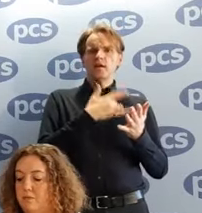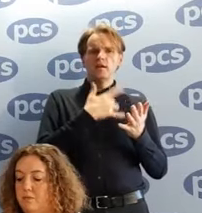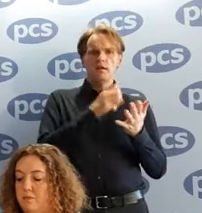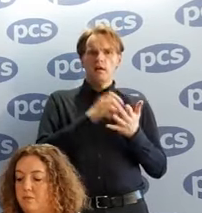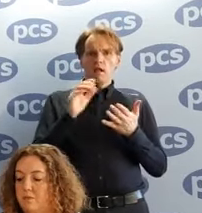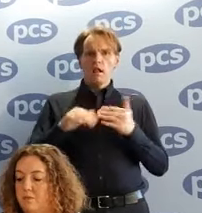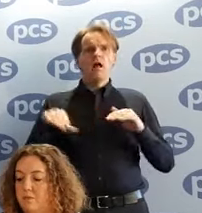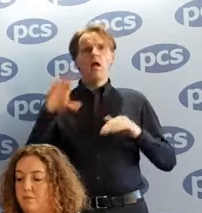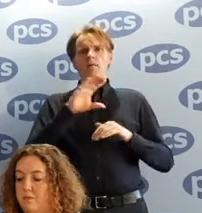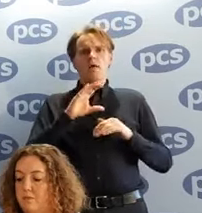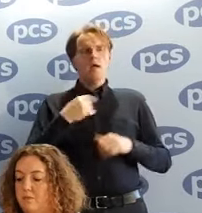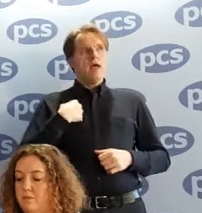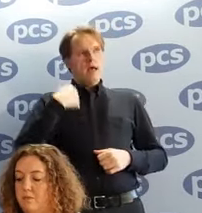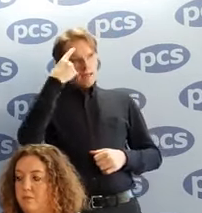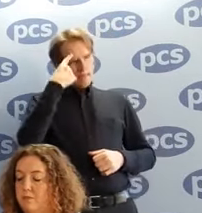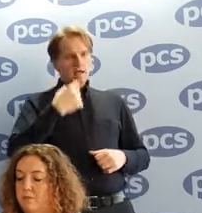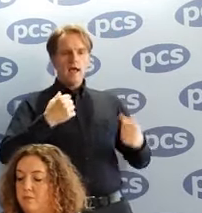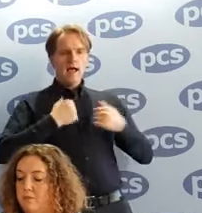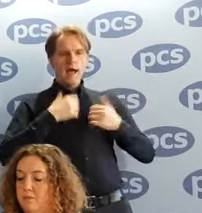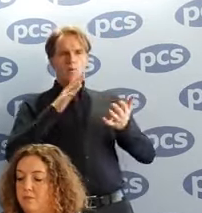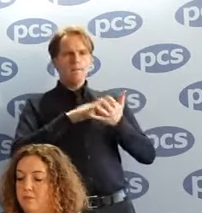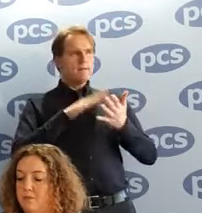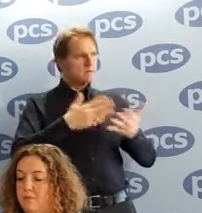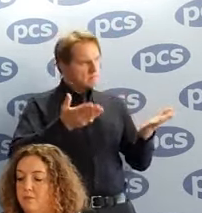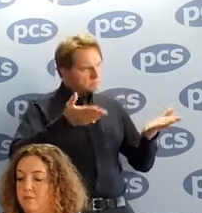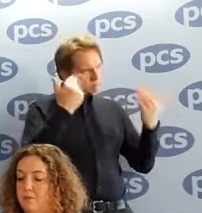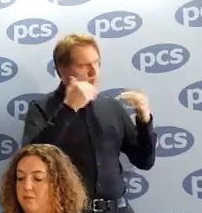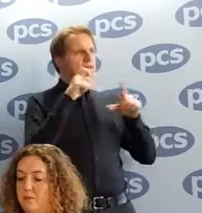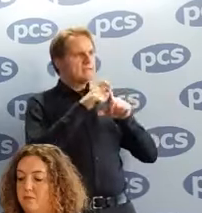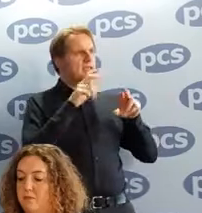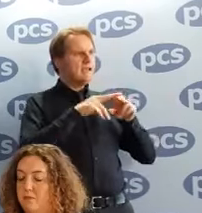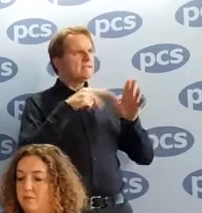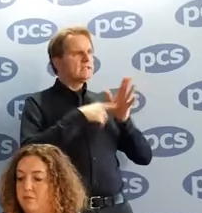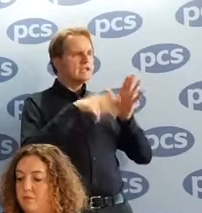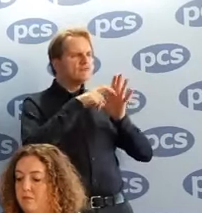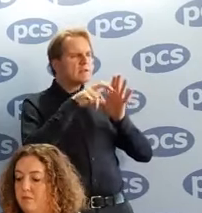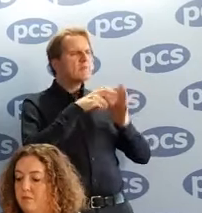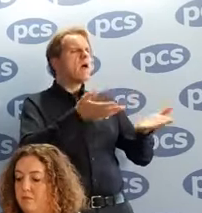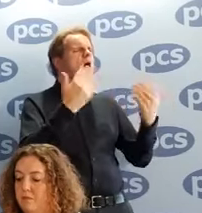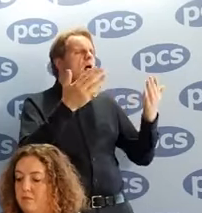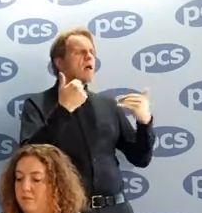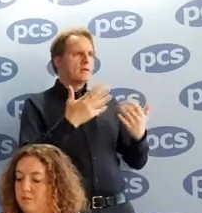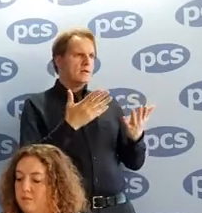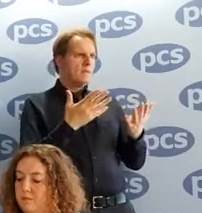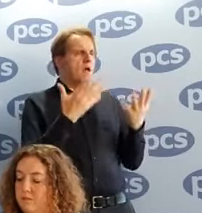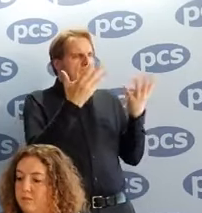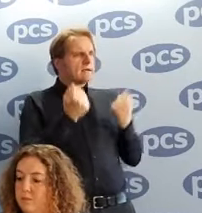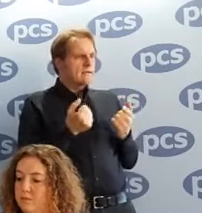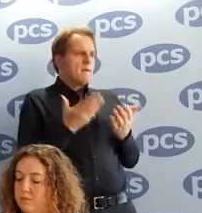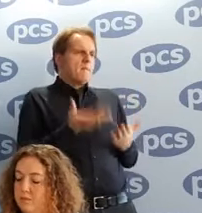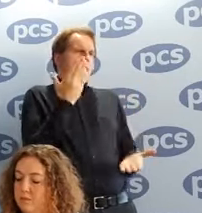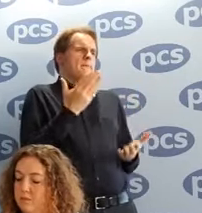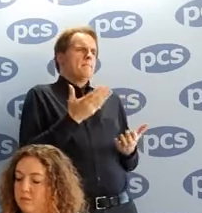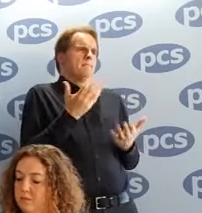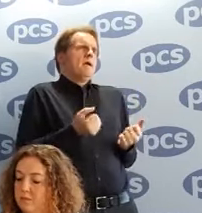that our members are gonna say to them take us seriously and hopefully vote. Okay thanks Mark and